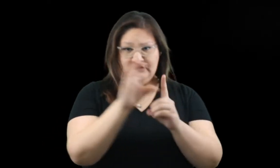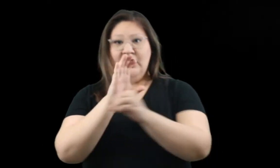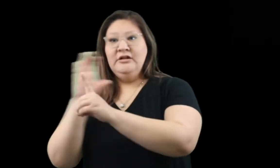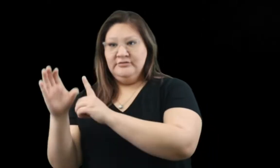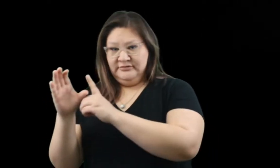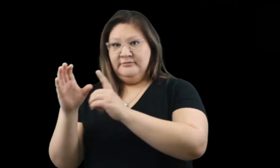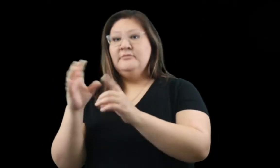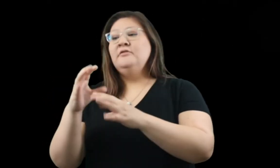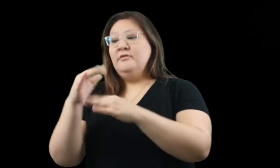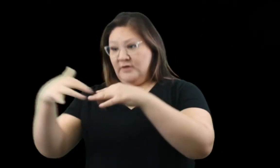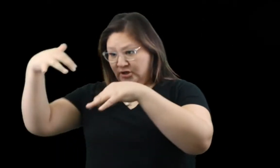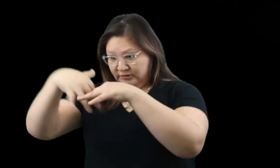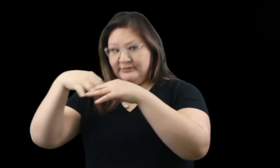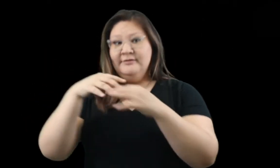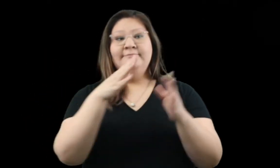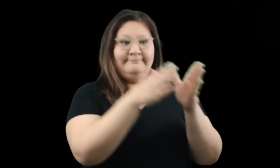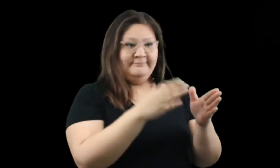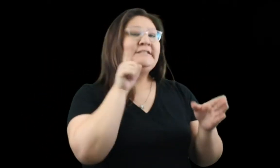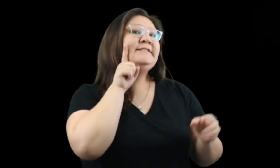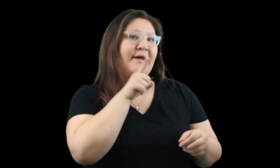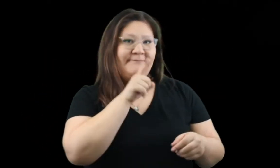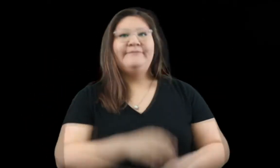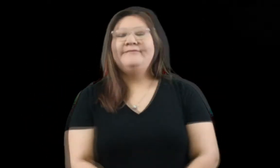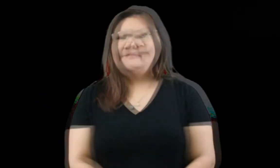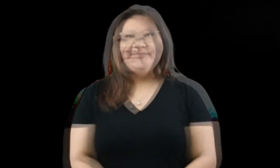I need both my First Nation's culture and the deaf culture.